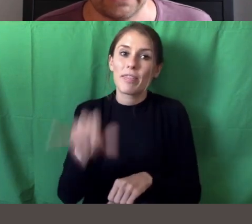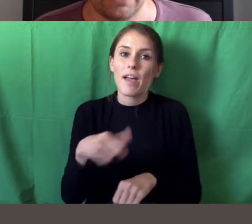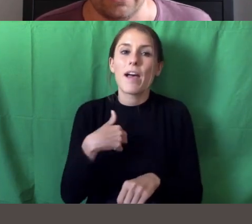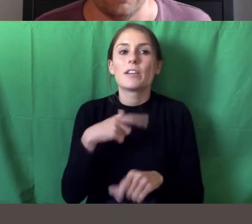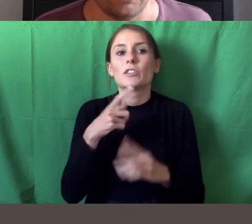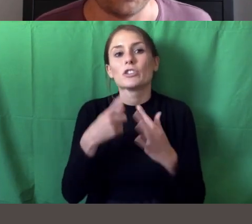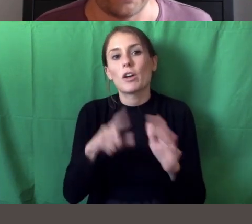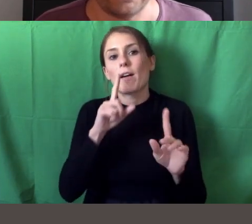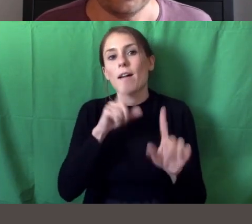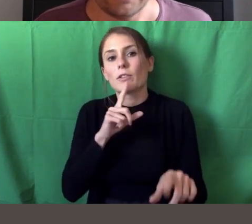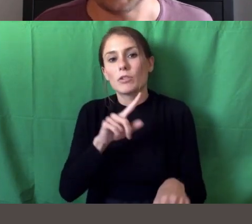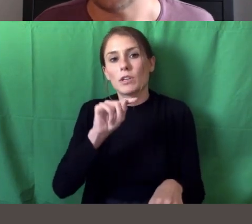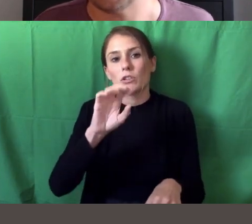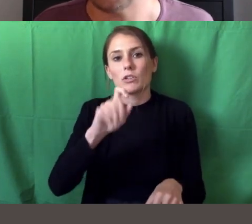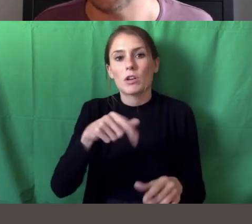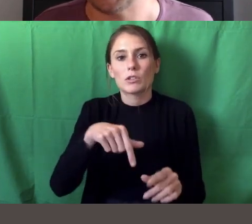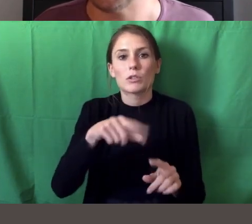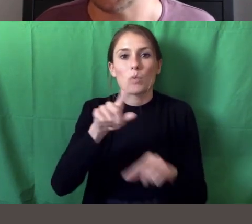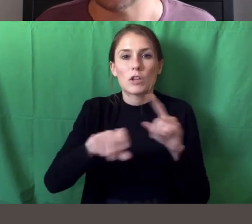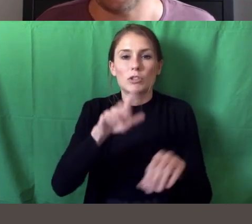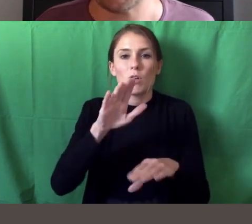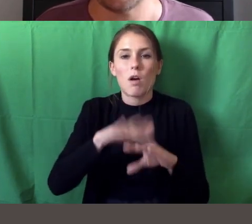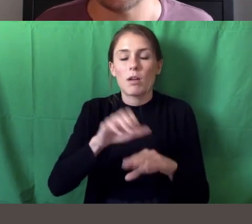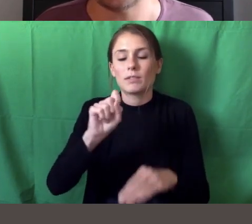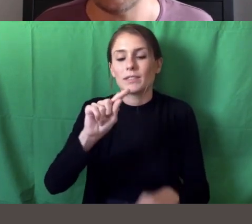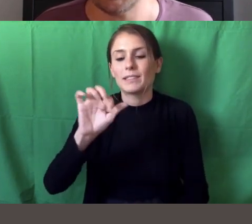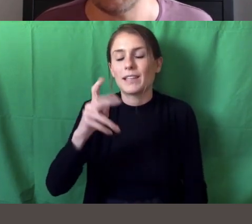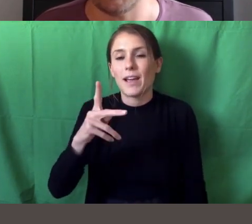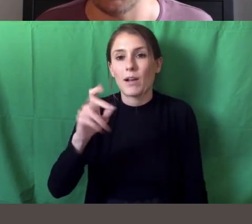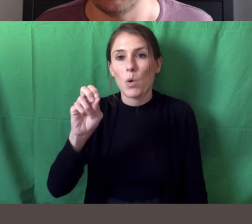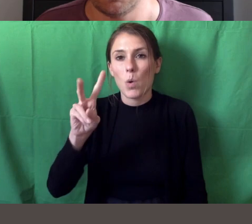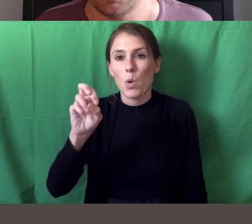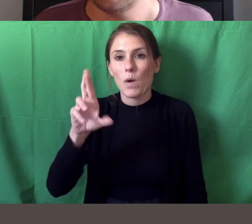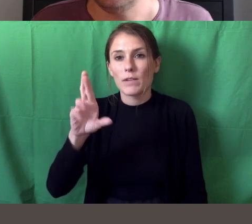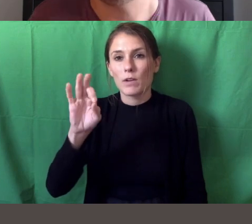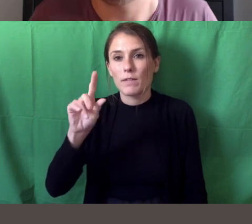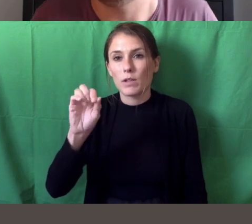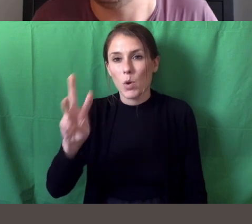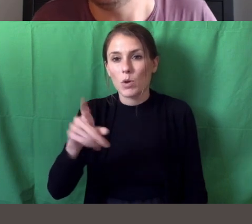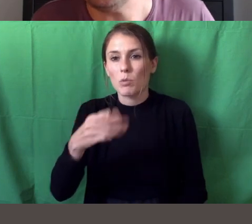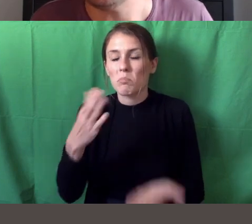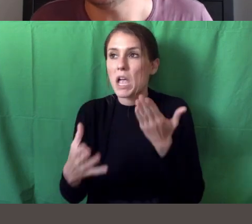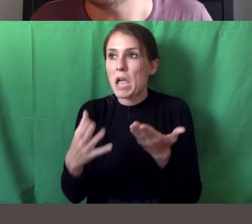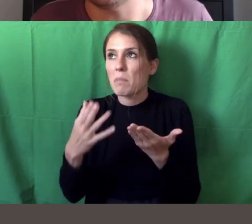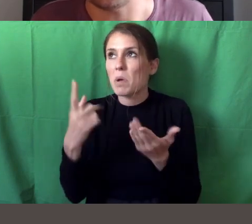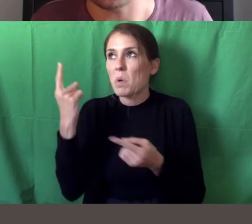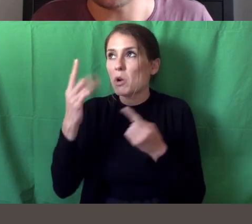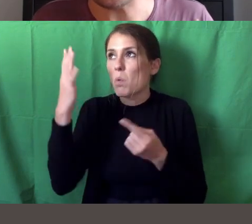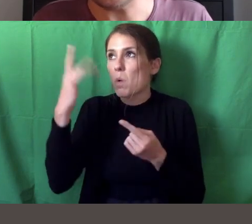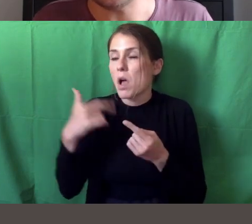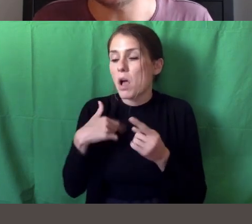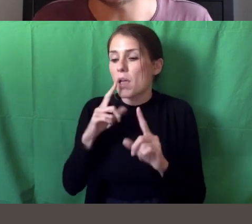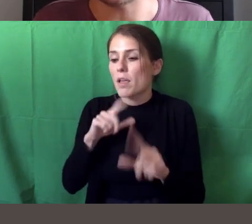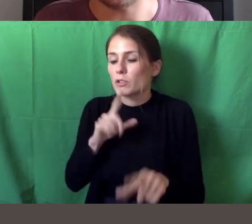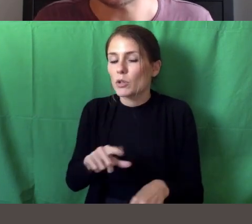this tox thing. After that, I started answering tox questions on Stack Overflow. So you may